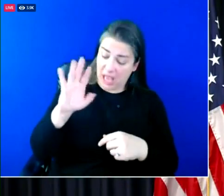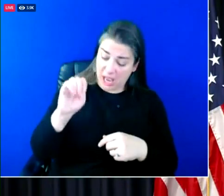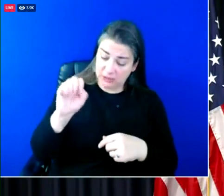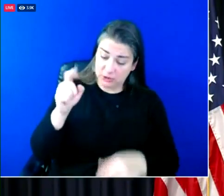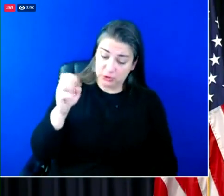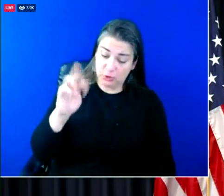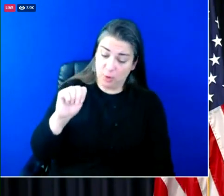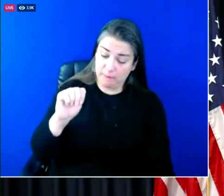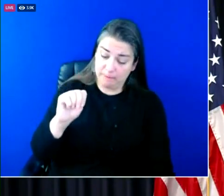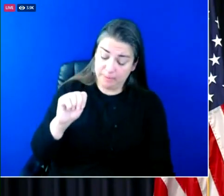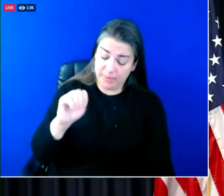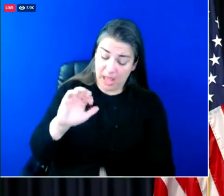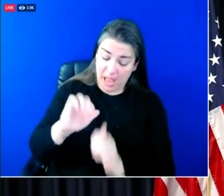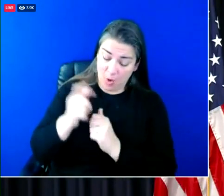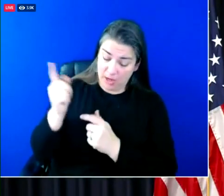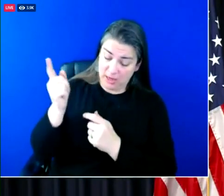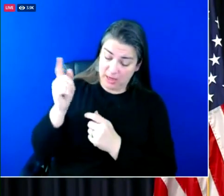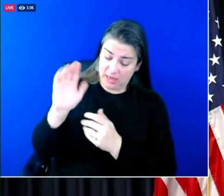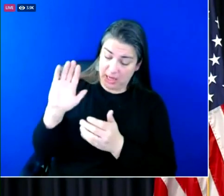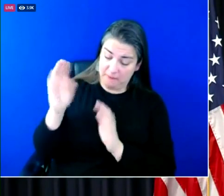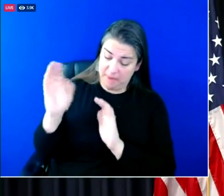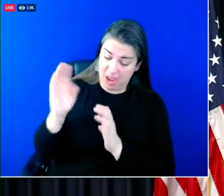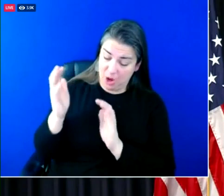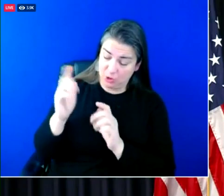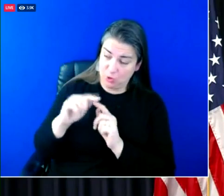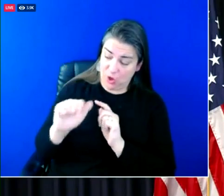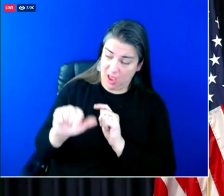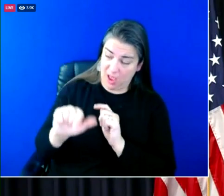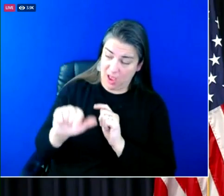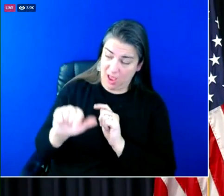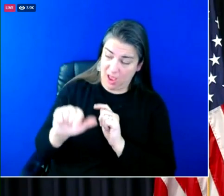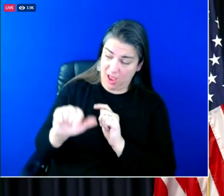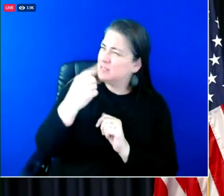before? I know you've talked about the 2009 storm on, but this won't be like